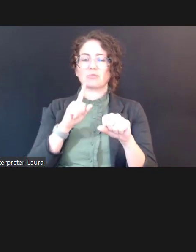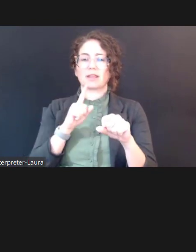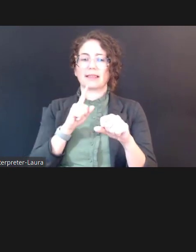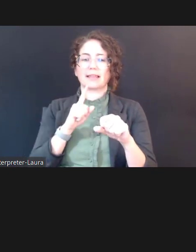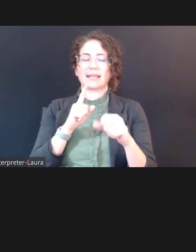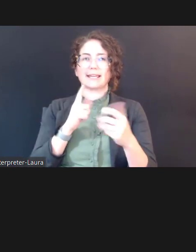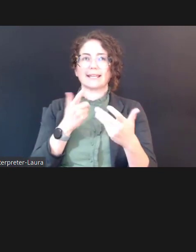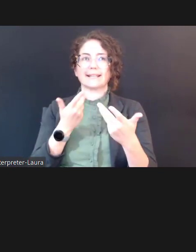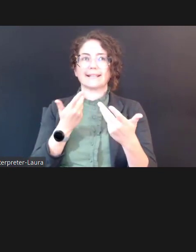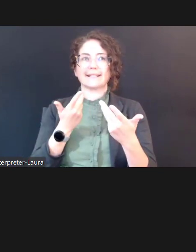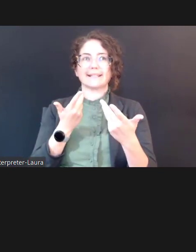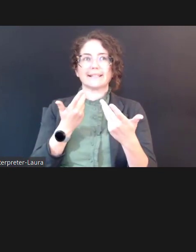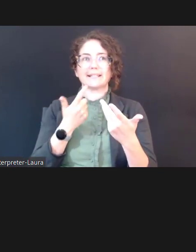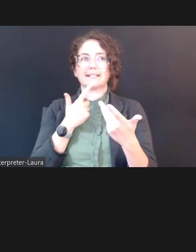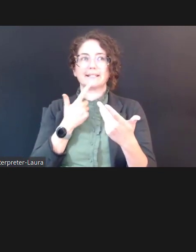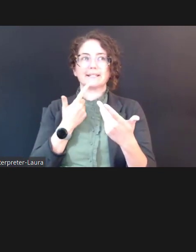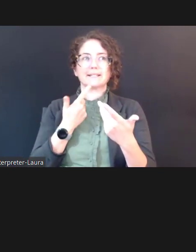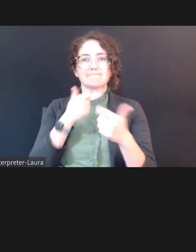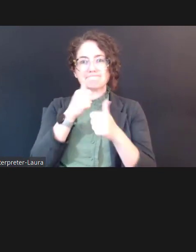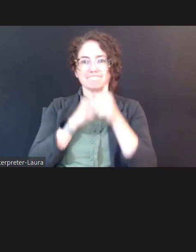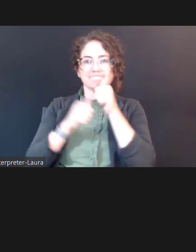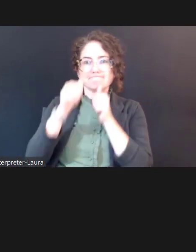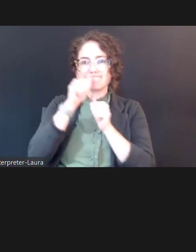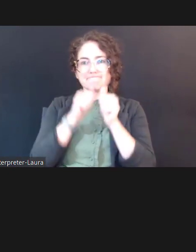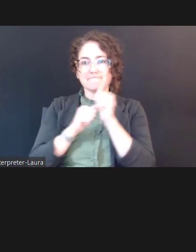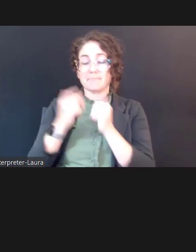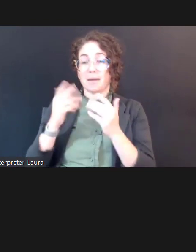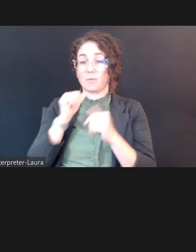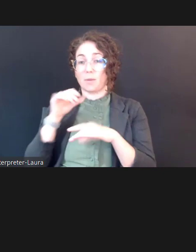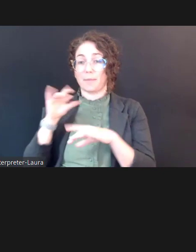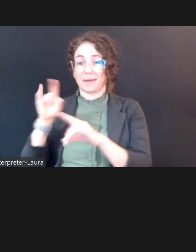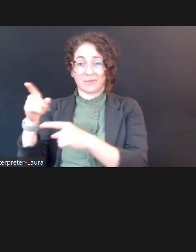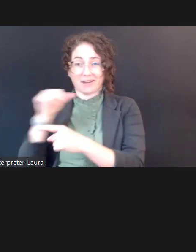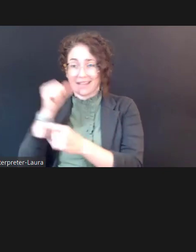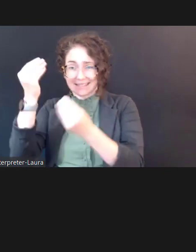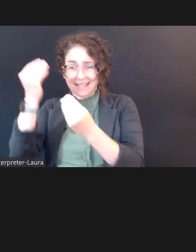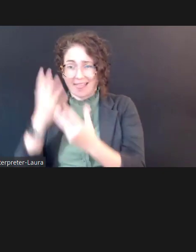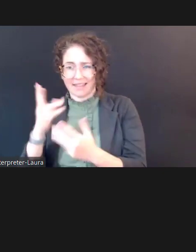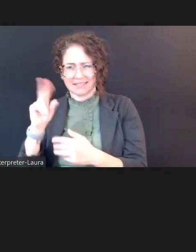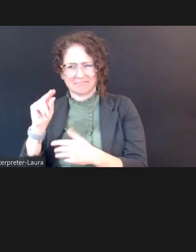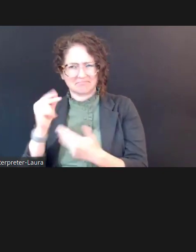They are not going to tell us, I don't think I'm hearing very well anymore.